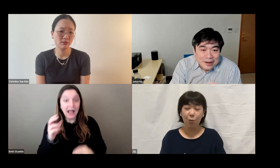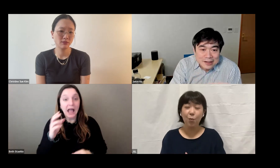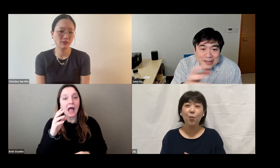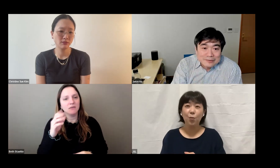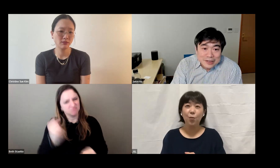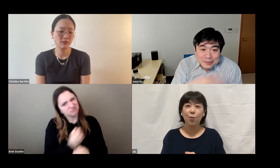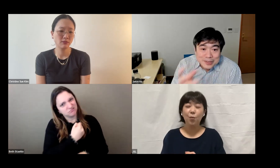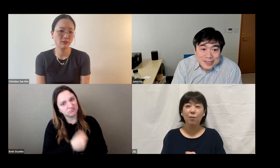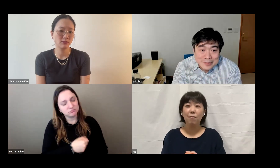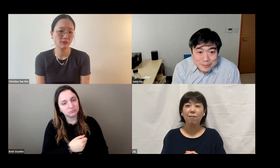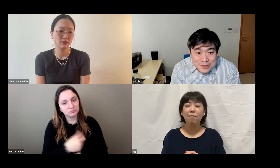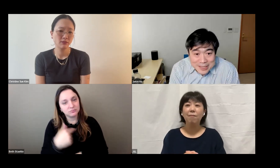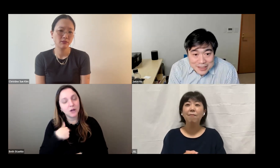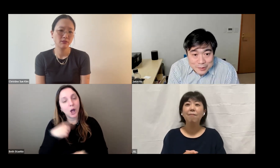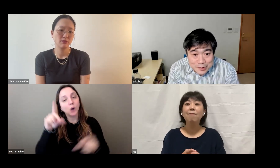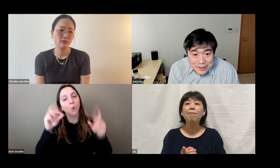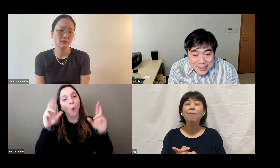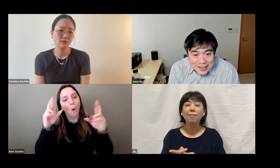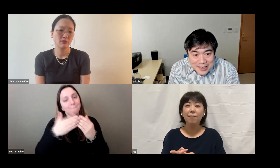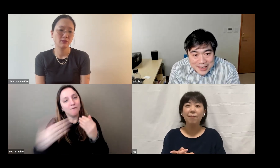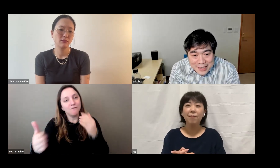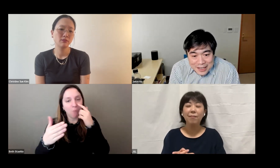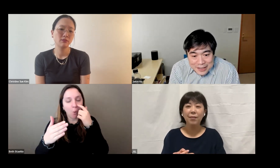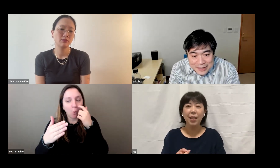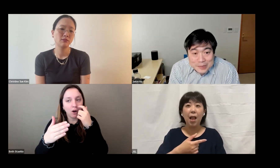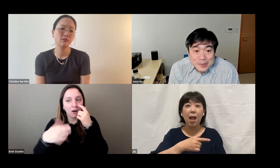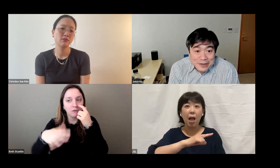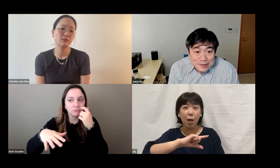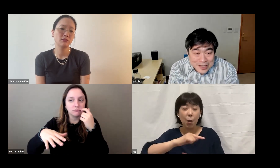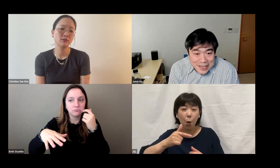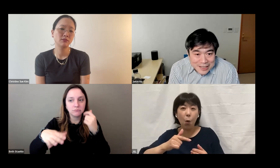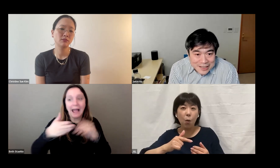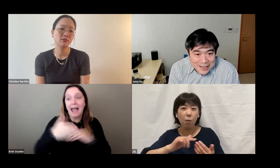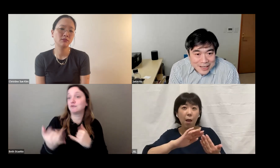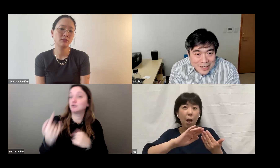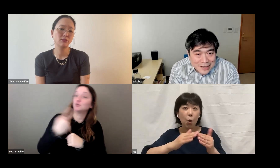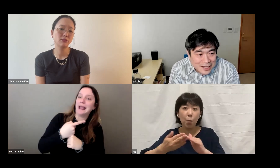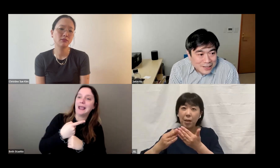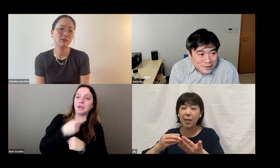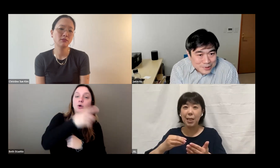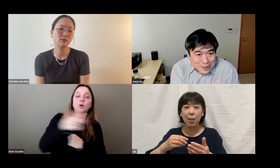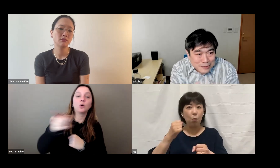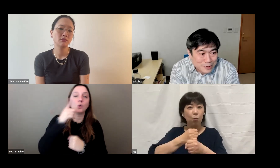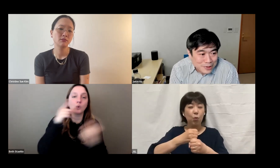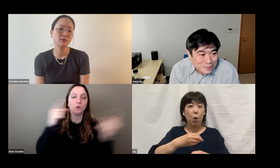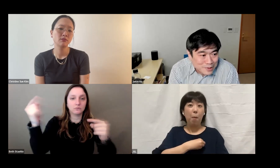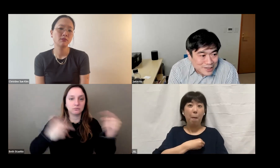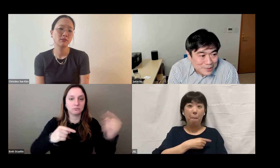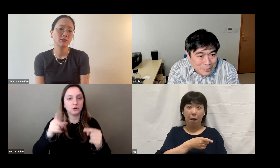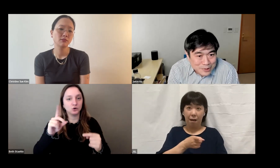a lot of our community members, I think, were inspired today and I know some of your community members